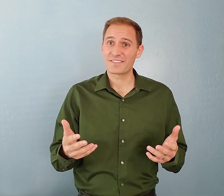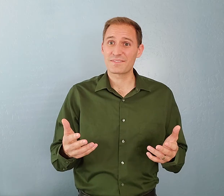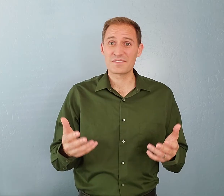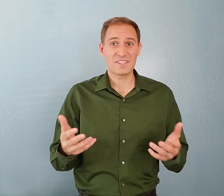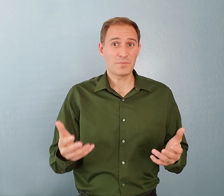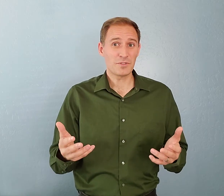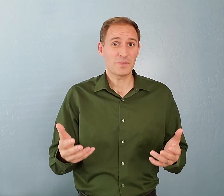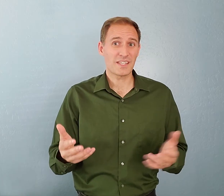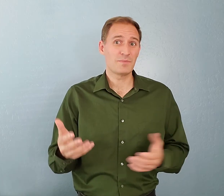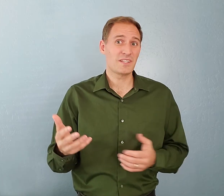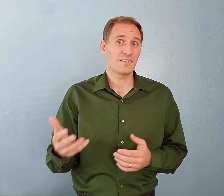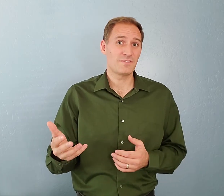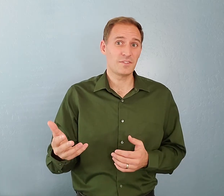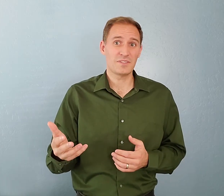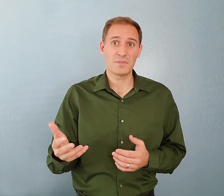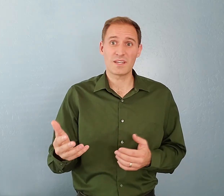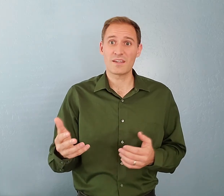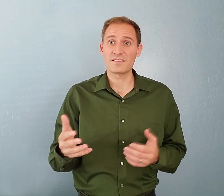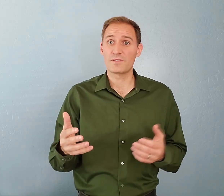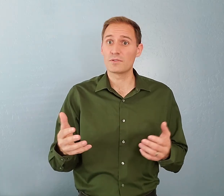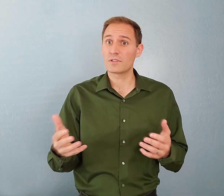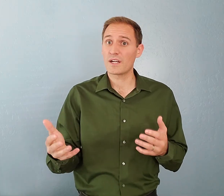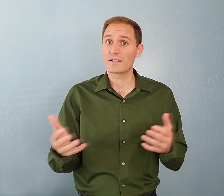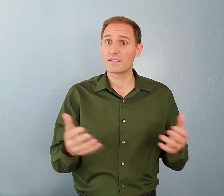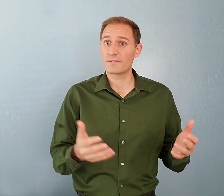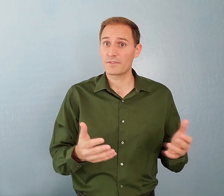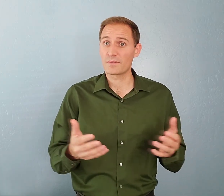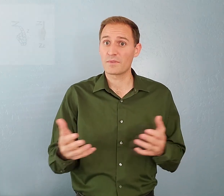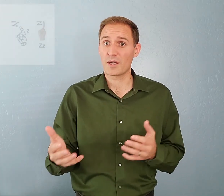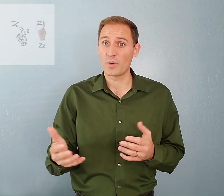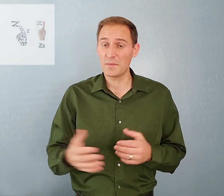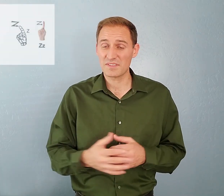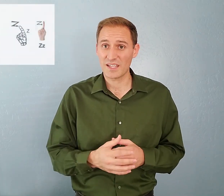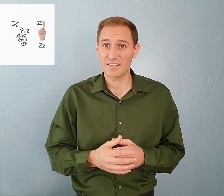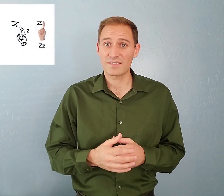simple but can be confusing because if you look on different websites and